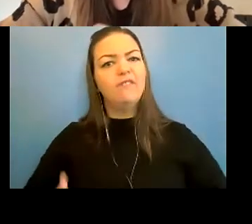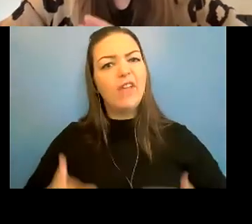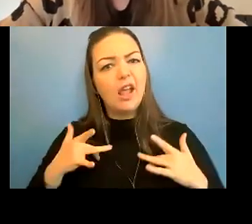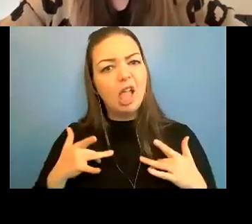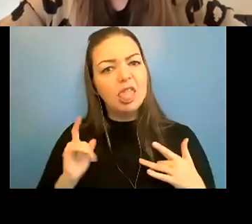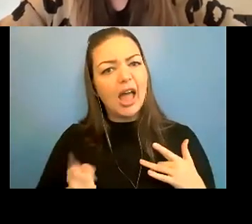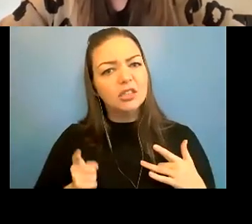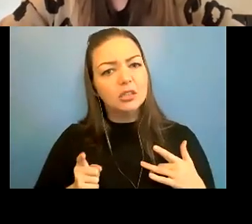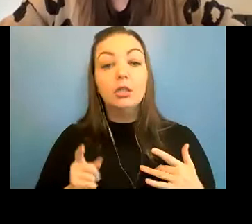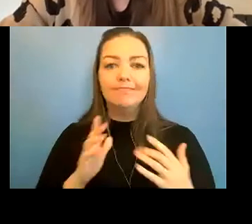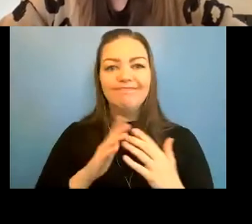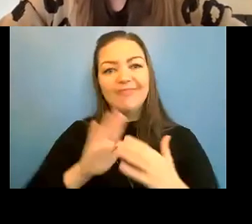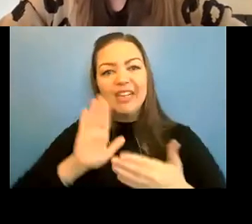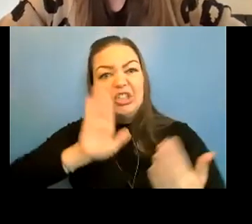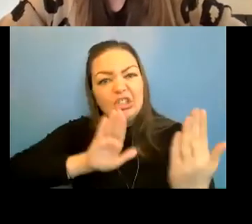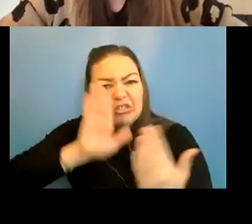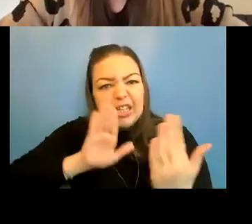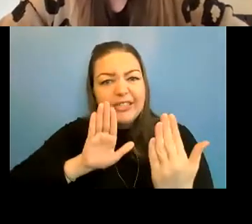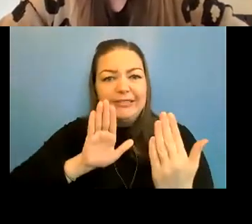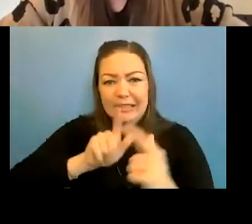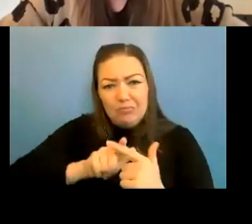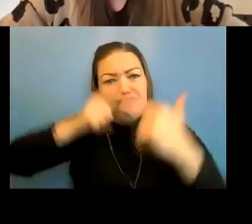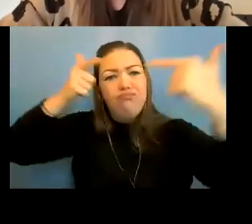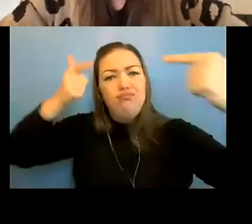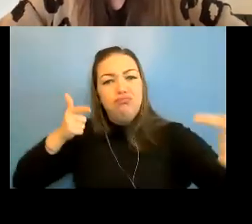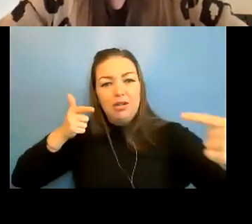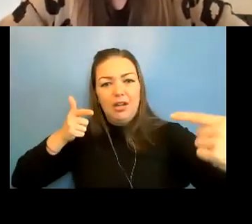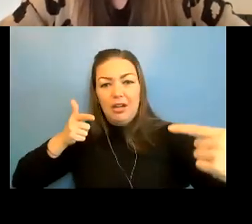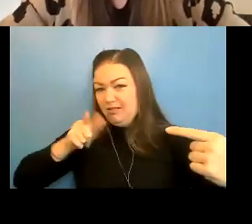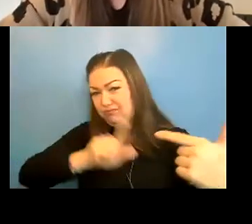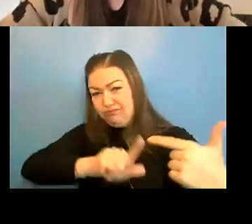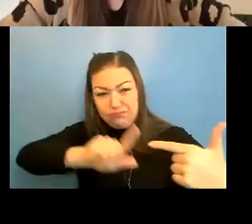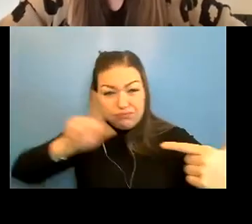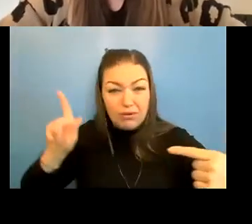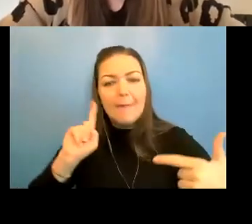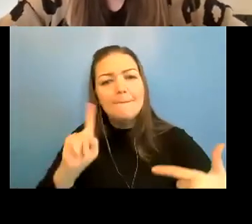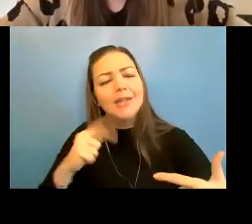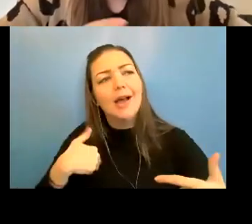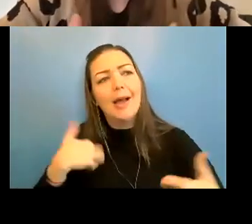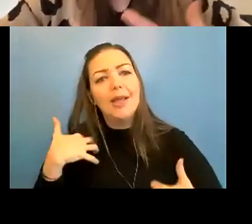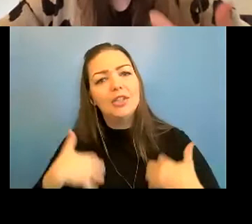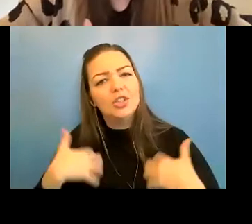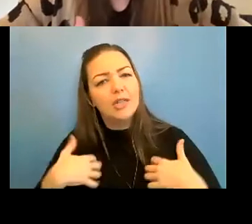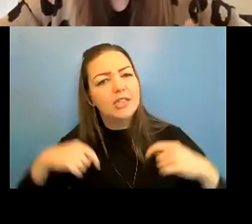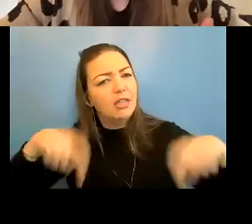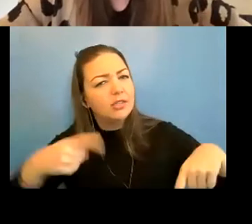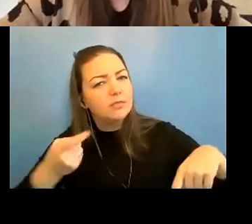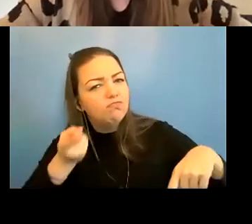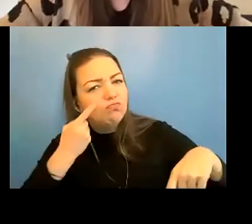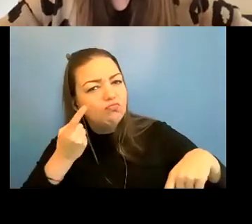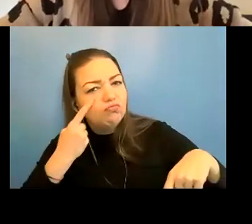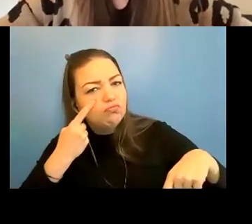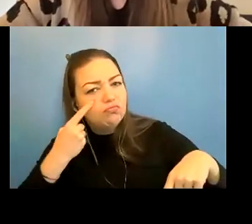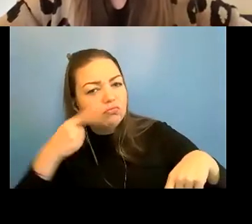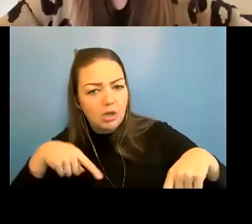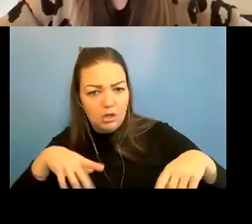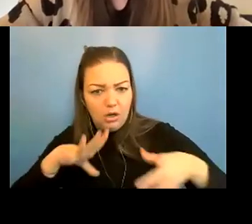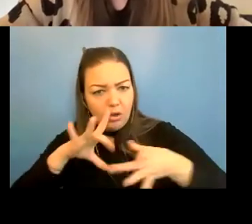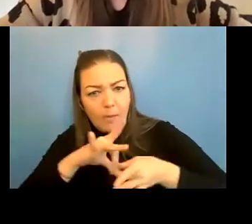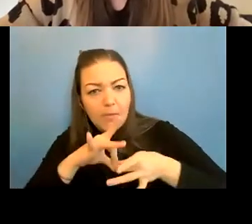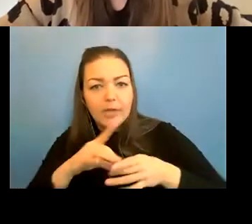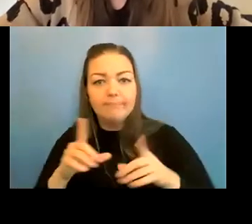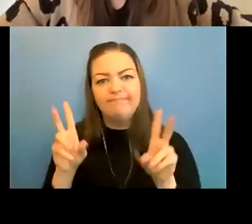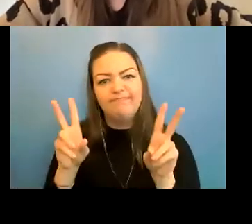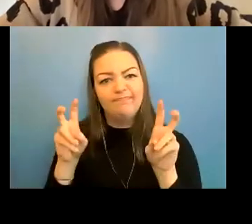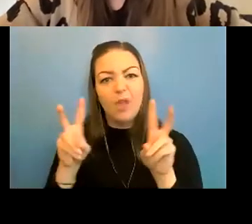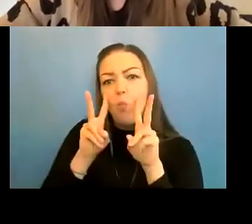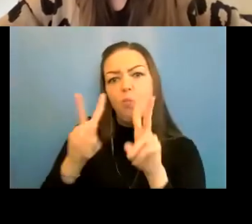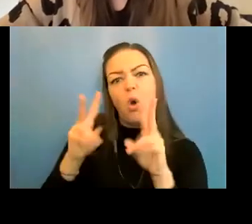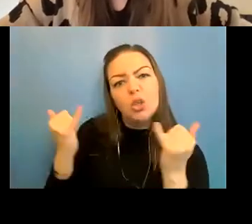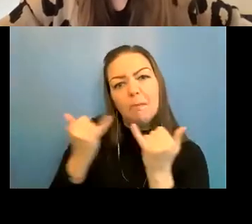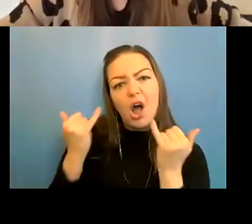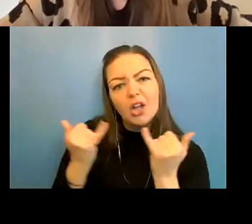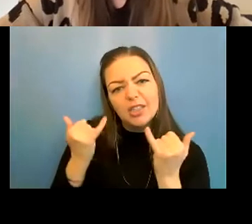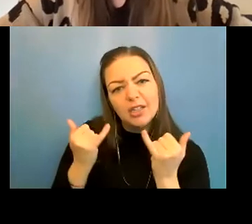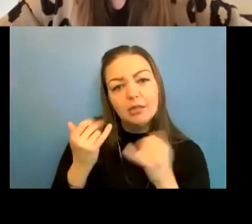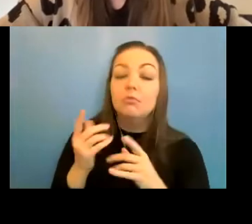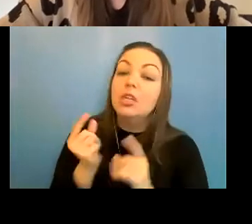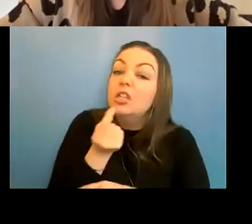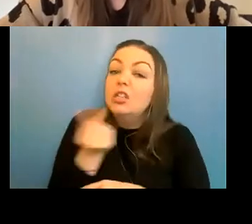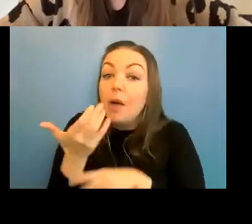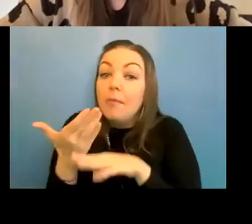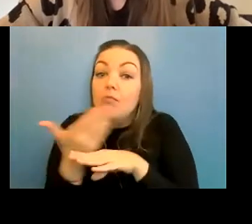it happen, how will it feel" was that way to feel connected during the festival still, even though we're all on screens whilst away from each other. (miles away).